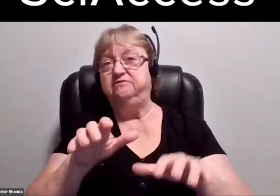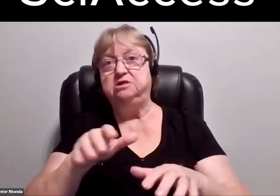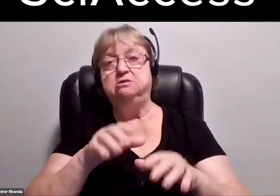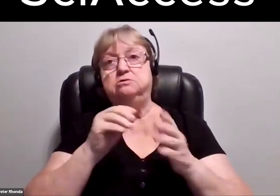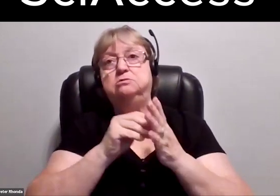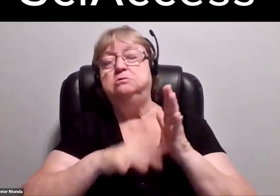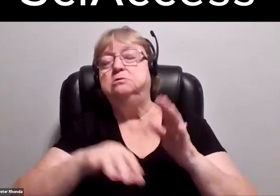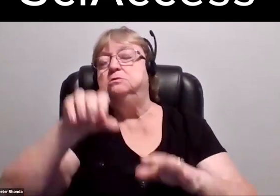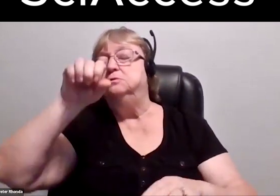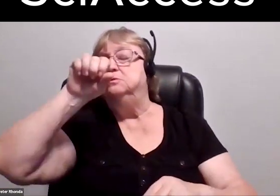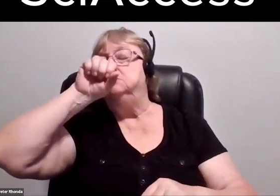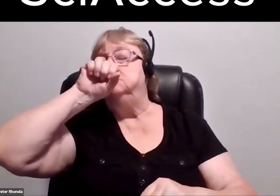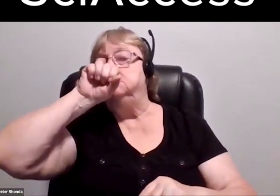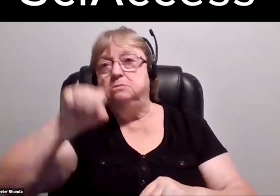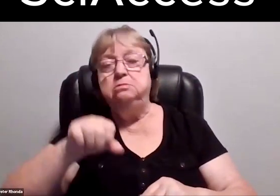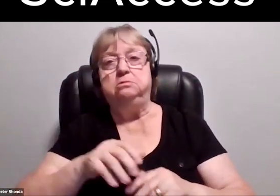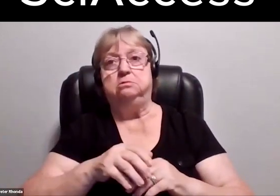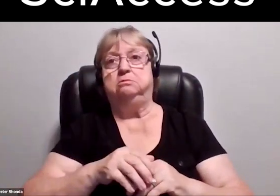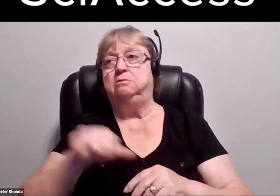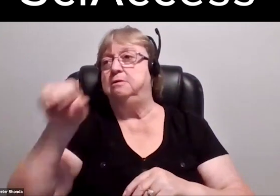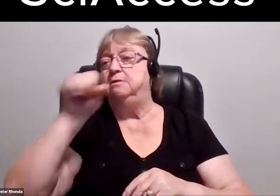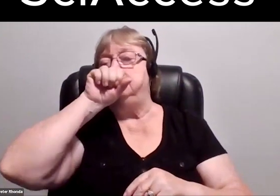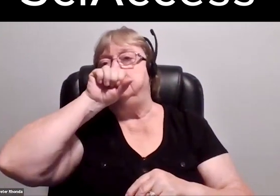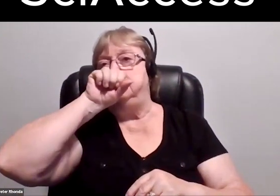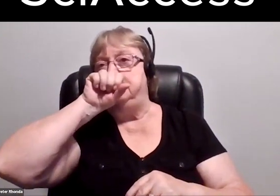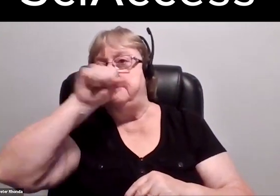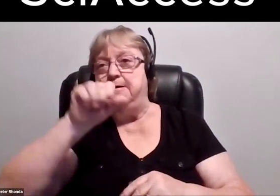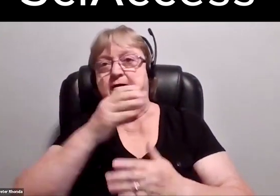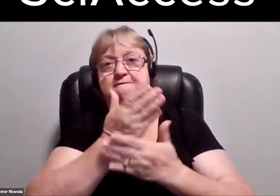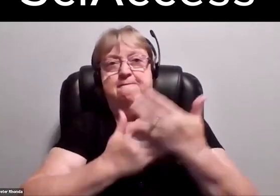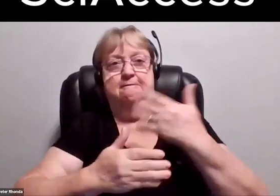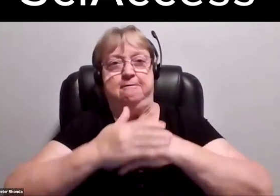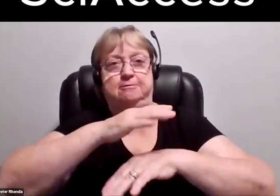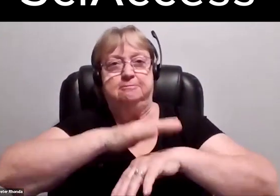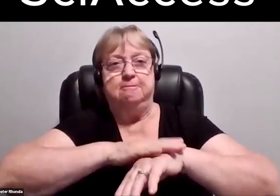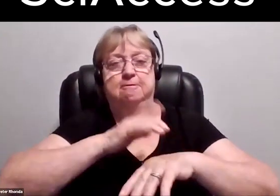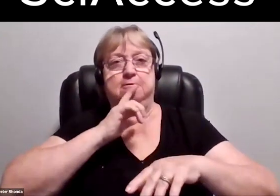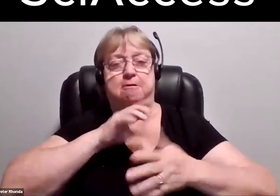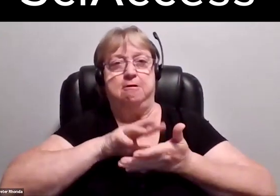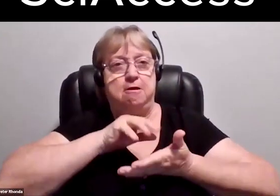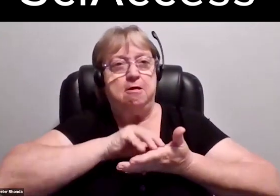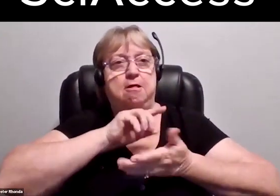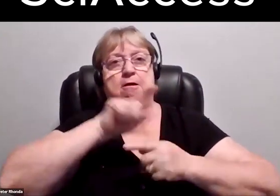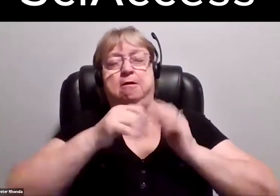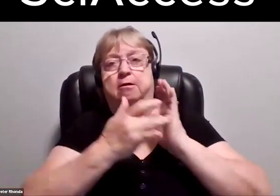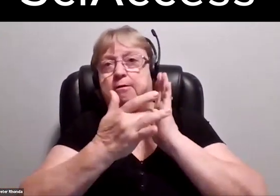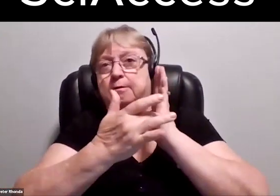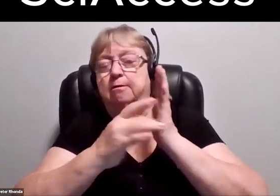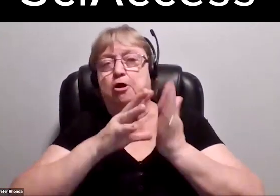They love getting hands-on, learning about the technology, learning about how the printers work,